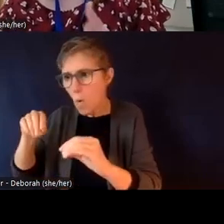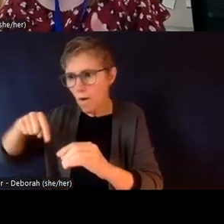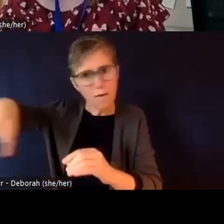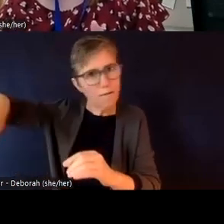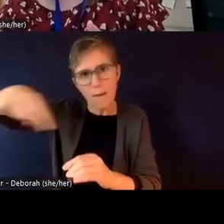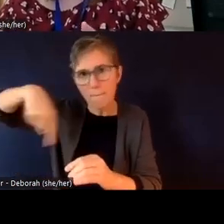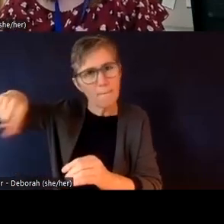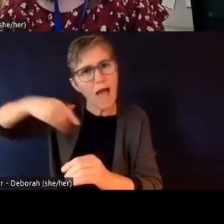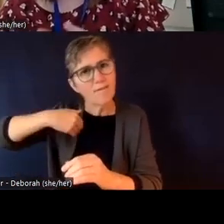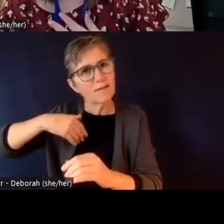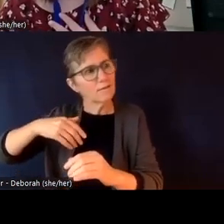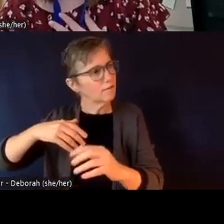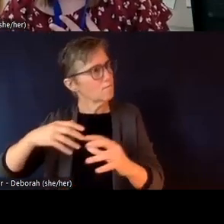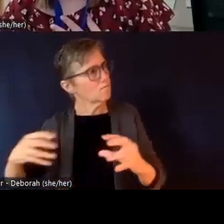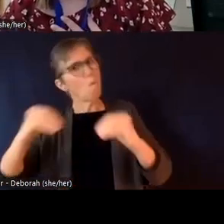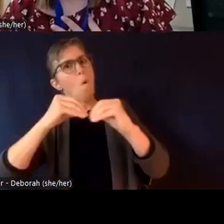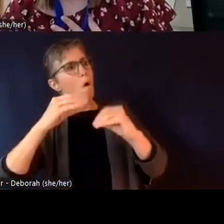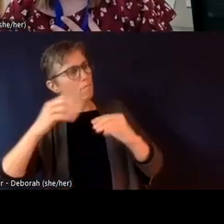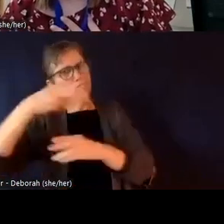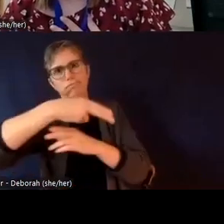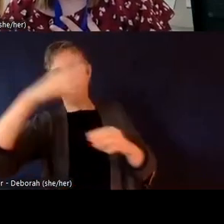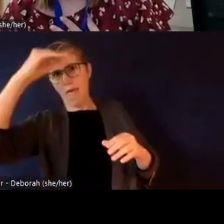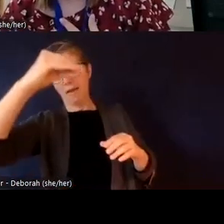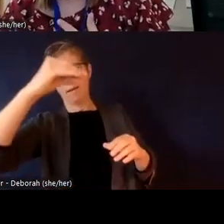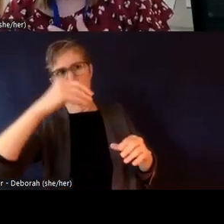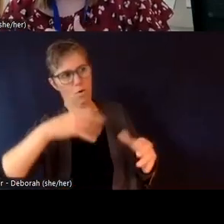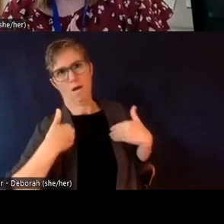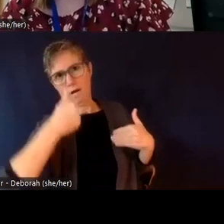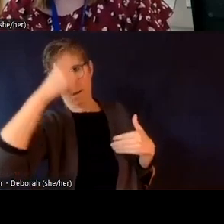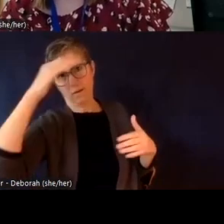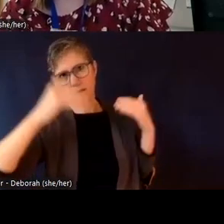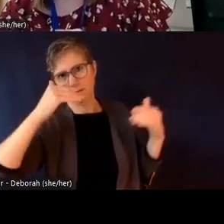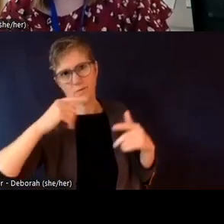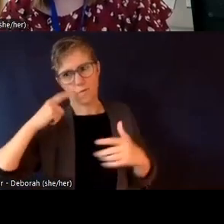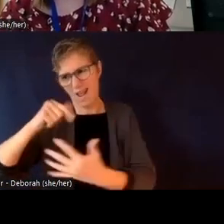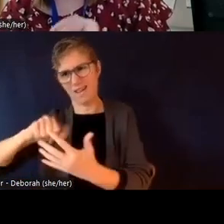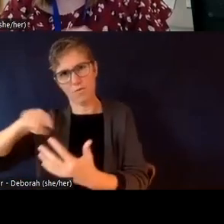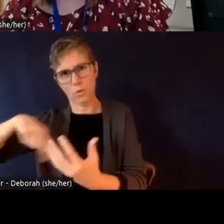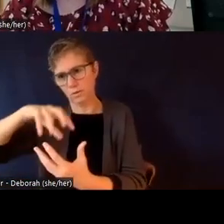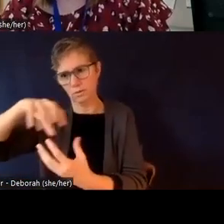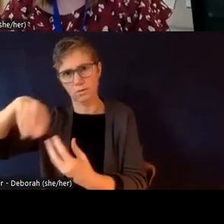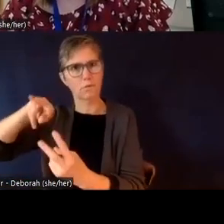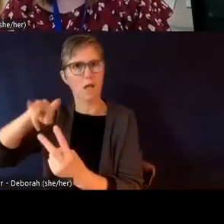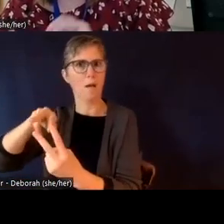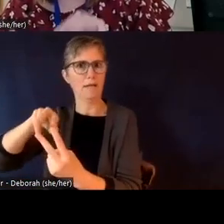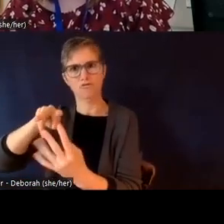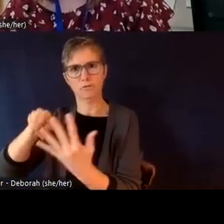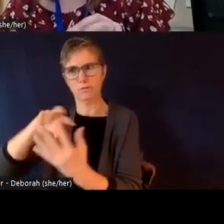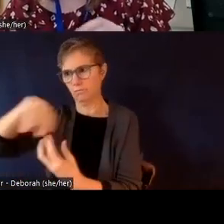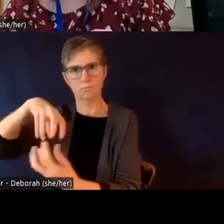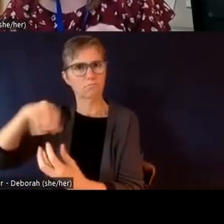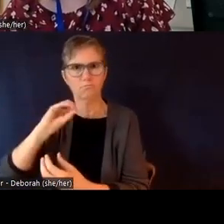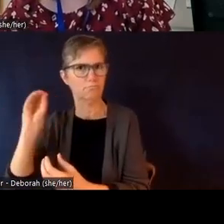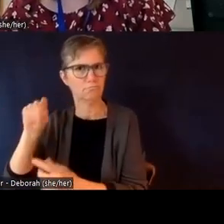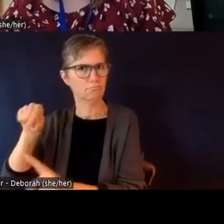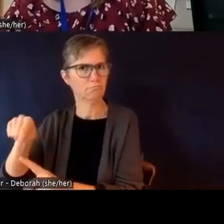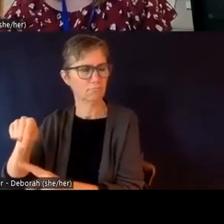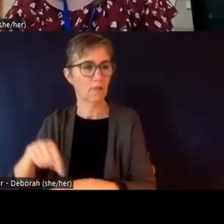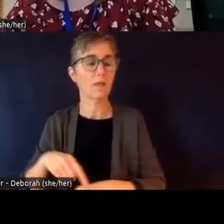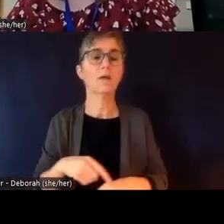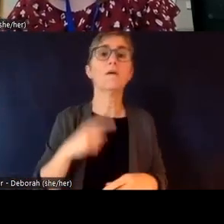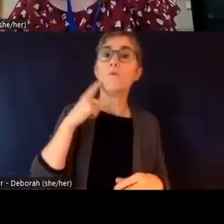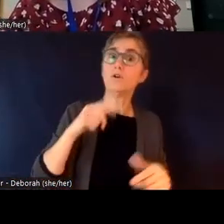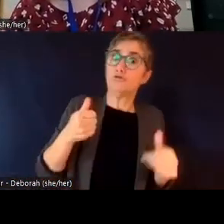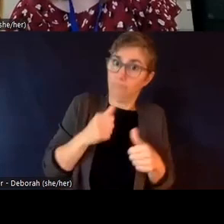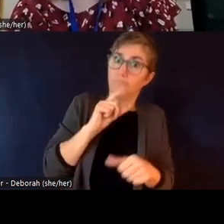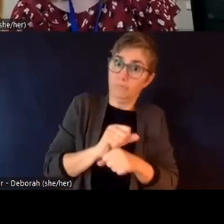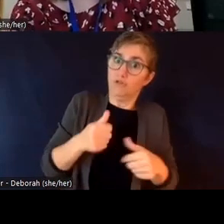compared to men. For suicide attempts, men had higher odds of alcohol use disorder and